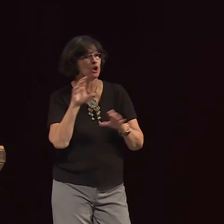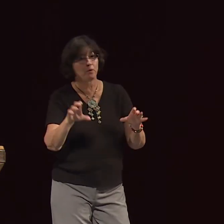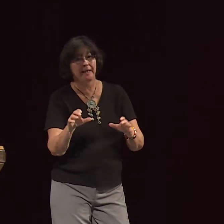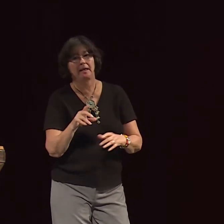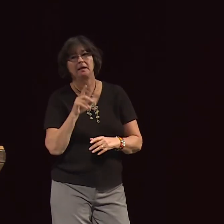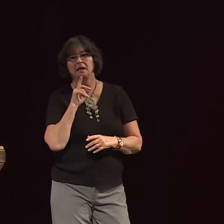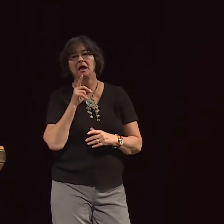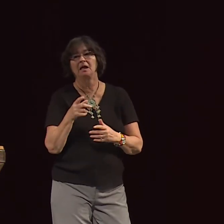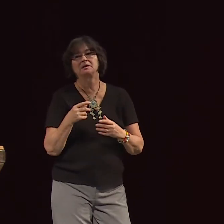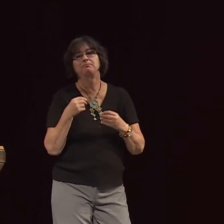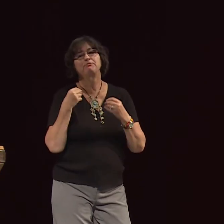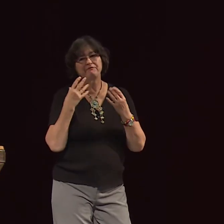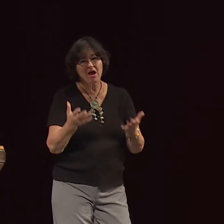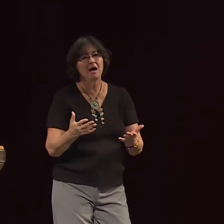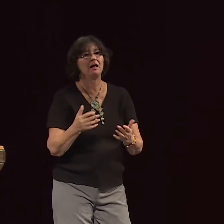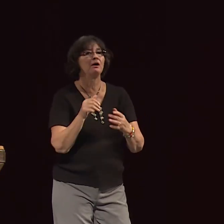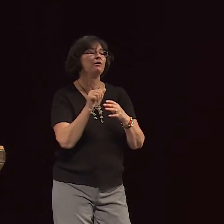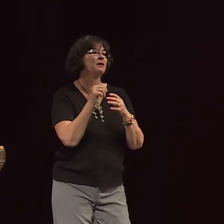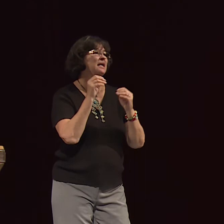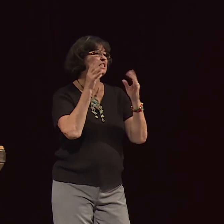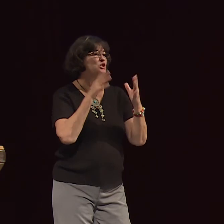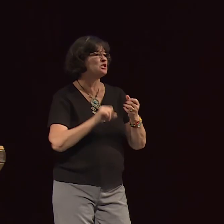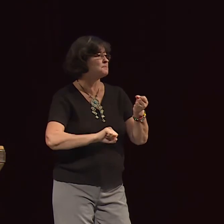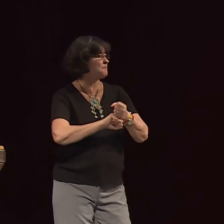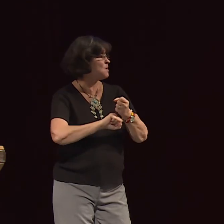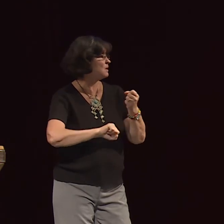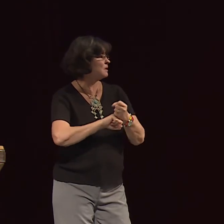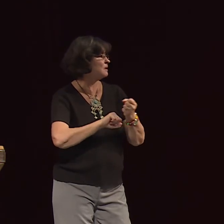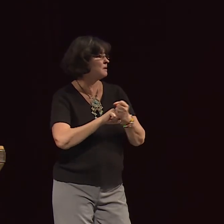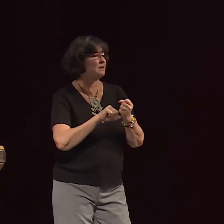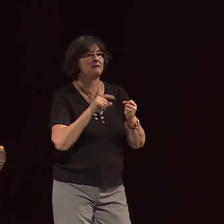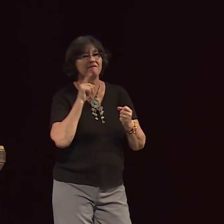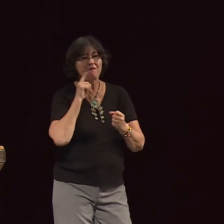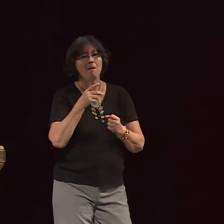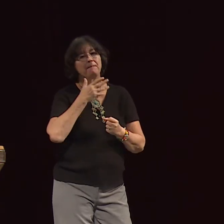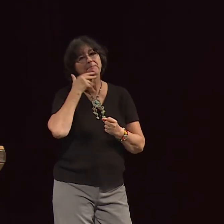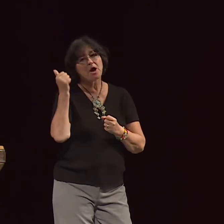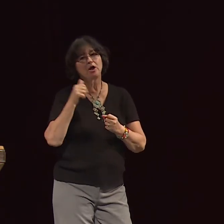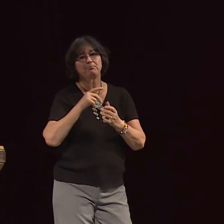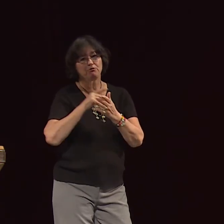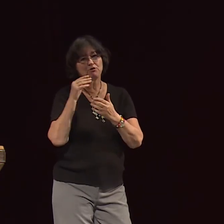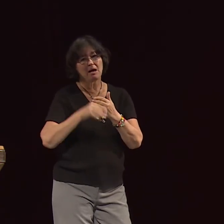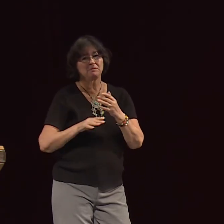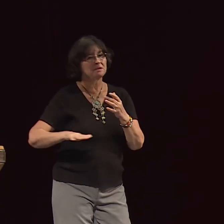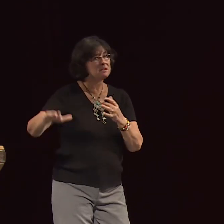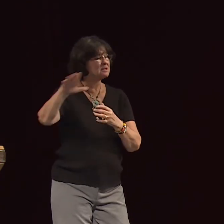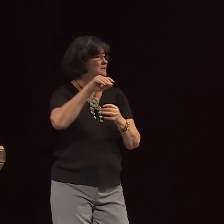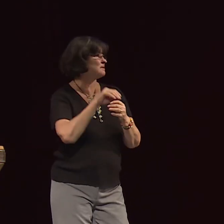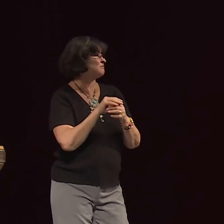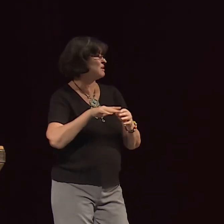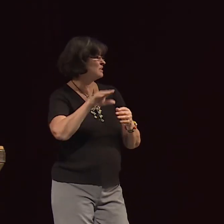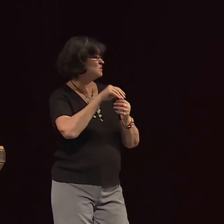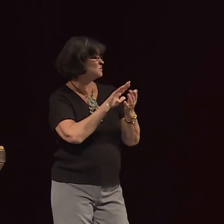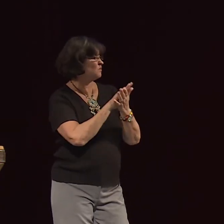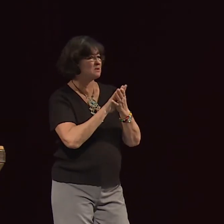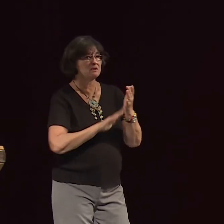and then they have the ability to work in a bilingual program, and they thrive.